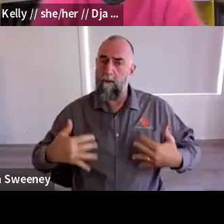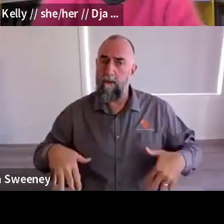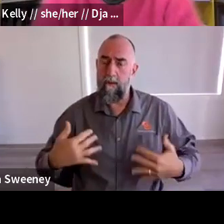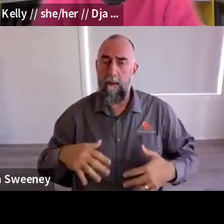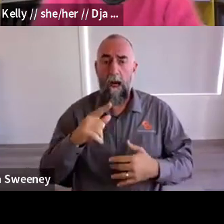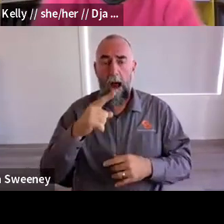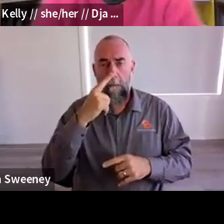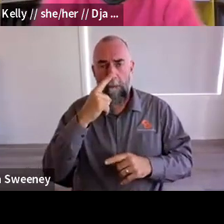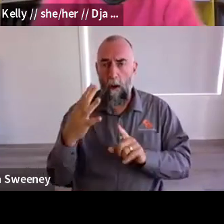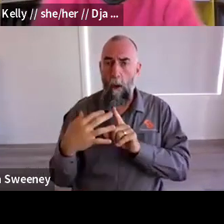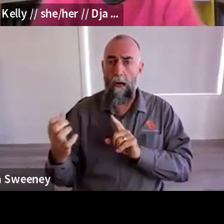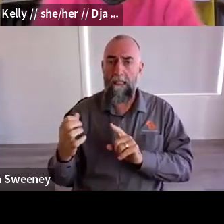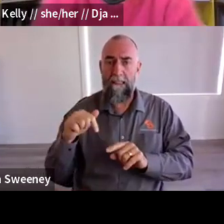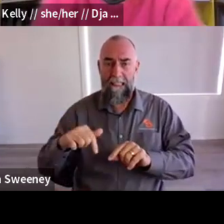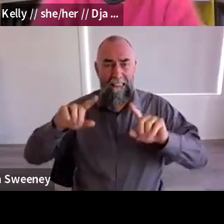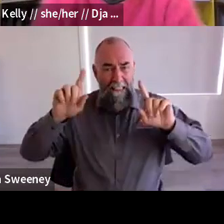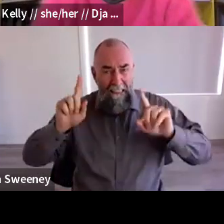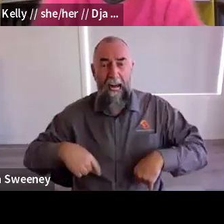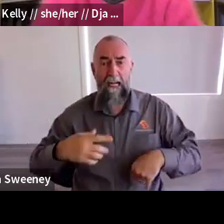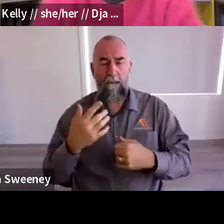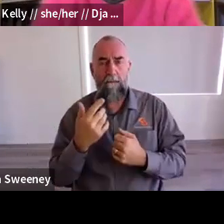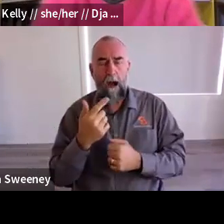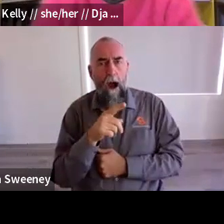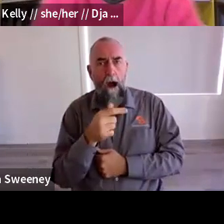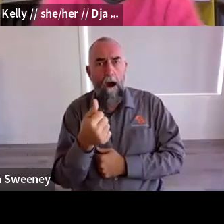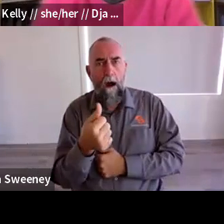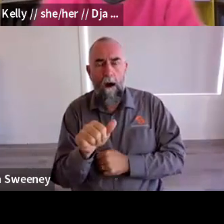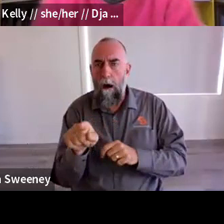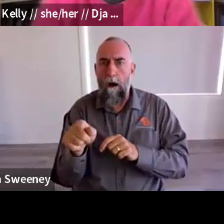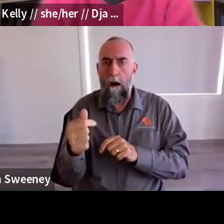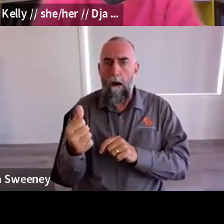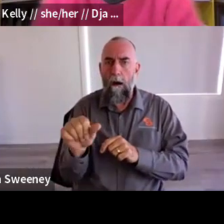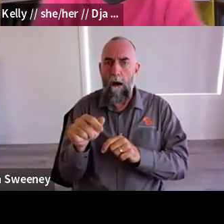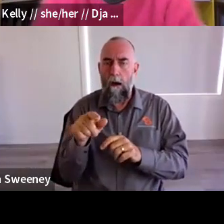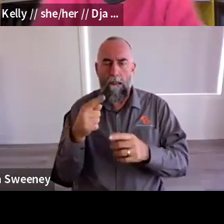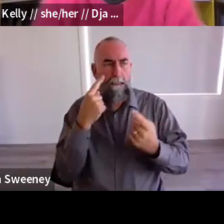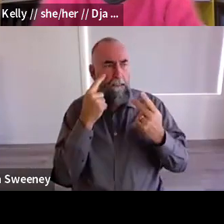this. I don't know whether this is particularly a WA based observation,